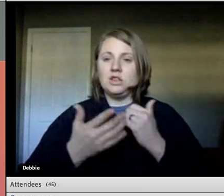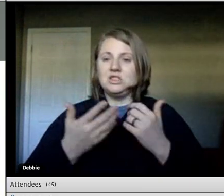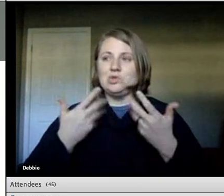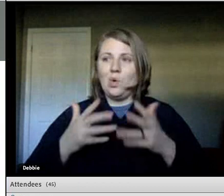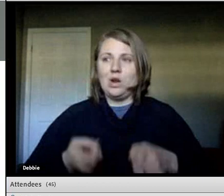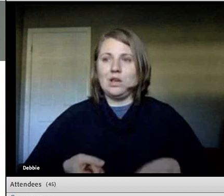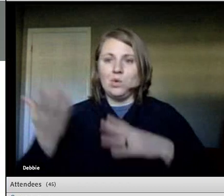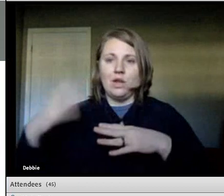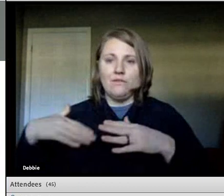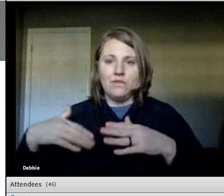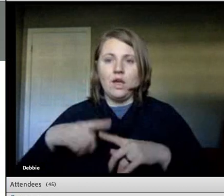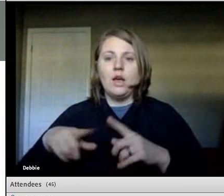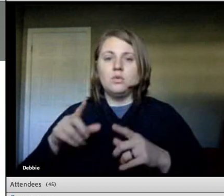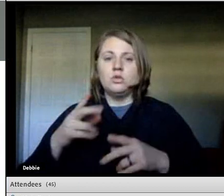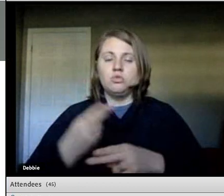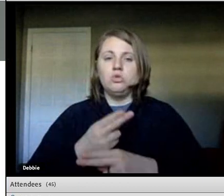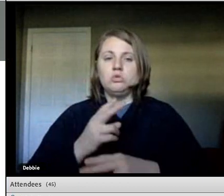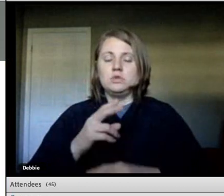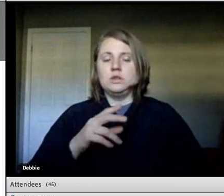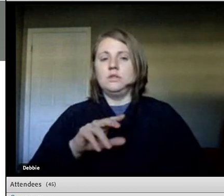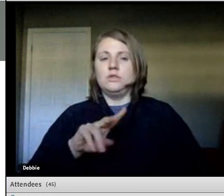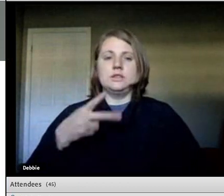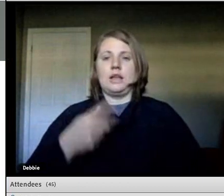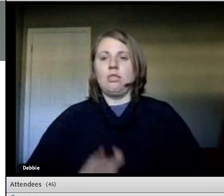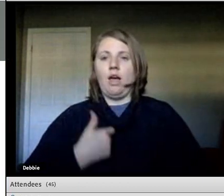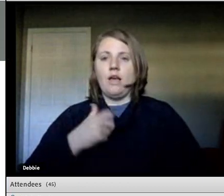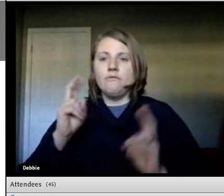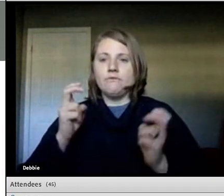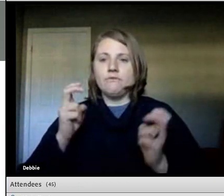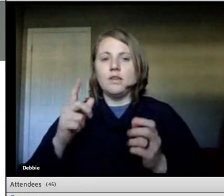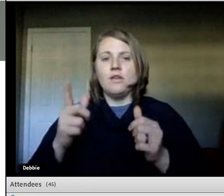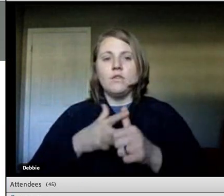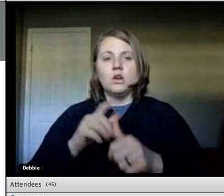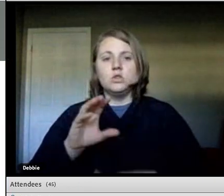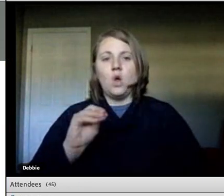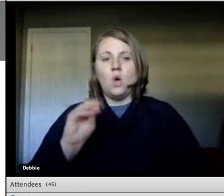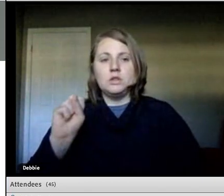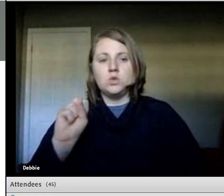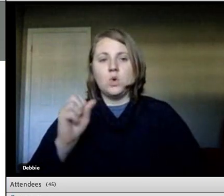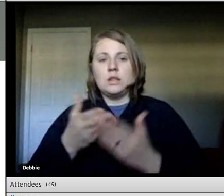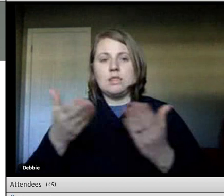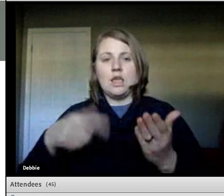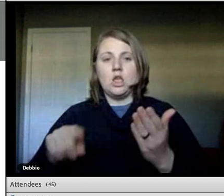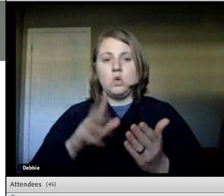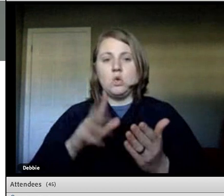so the first big open-source sort of thing that you probably have worked with before is Firefox.